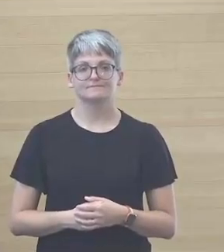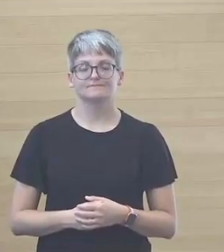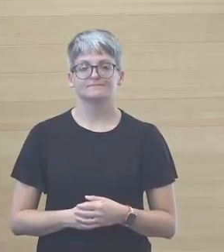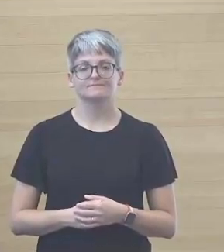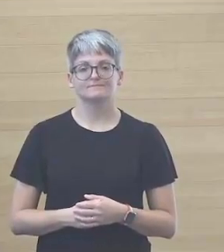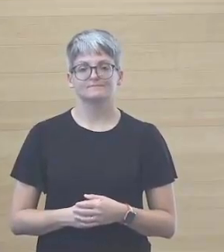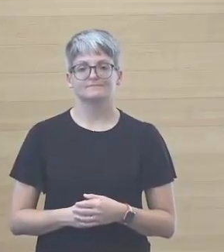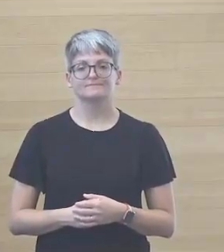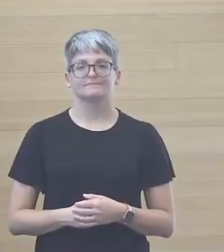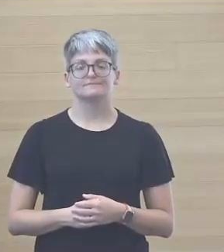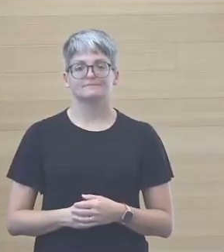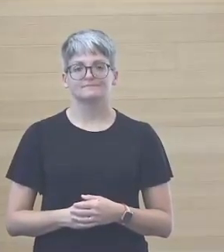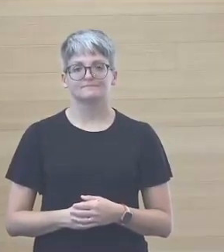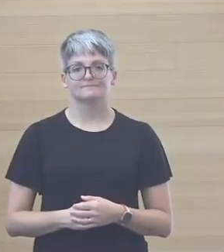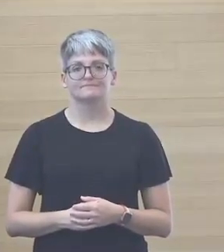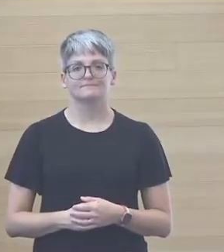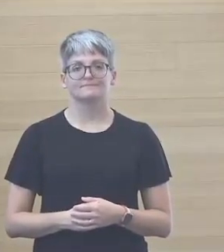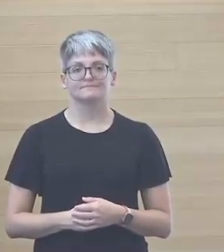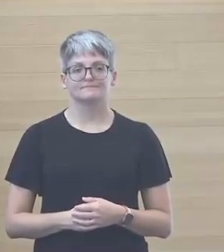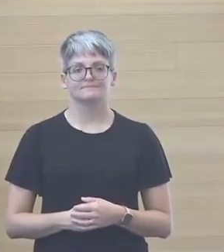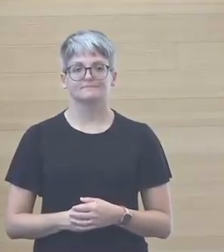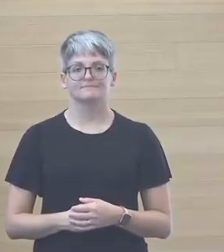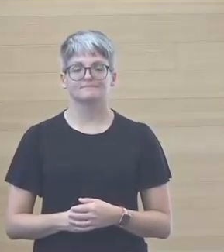I can take that Thank you.